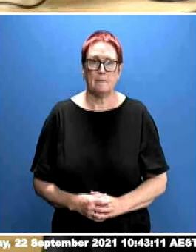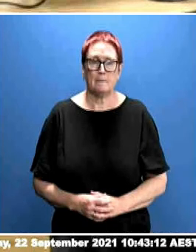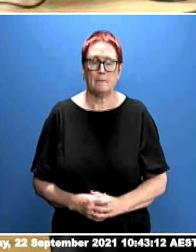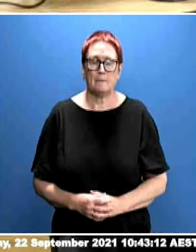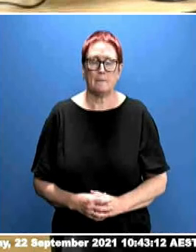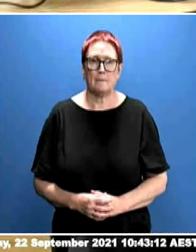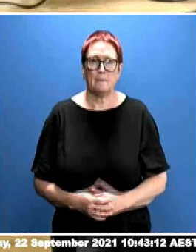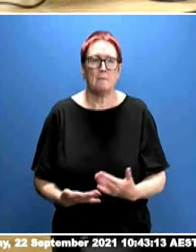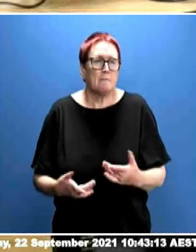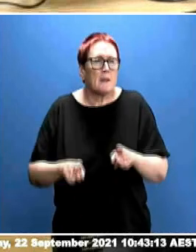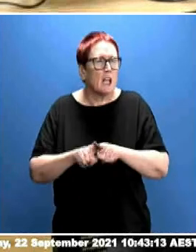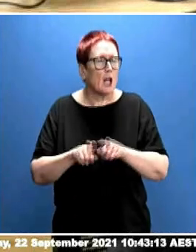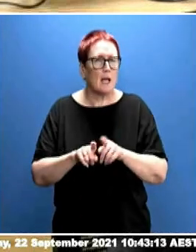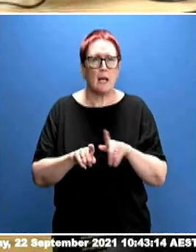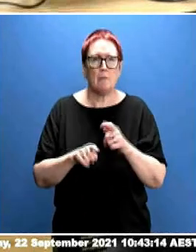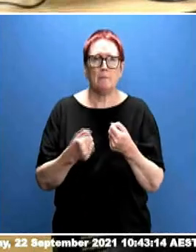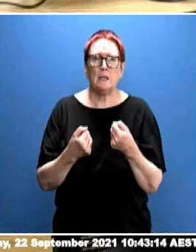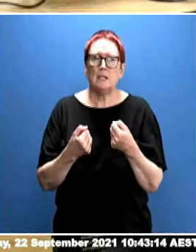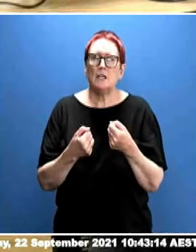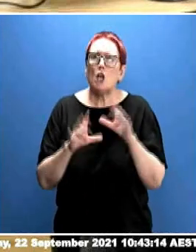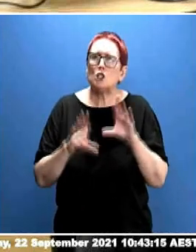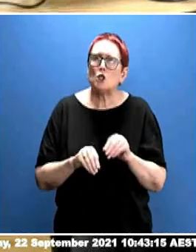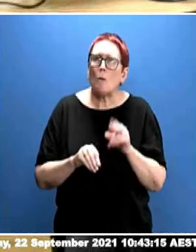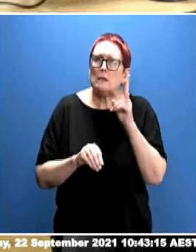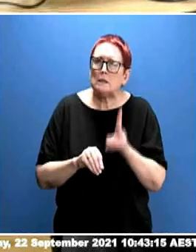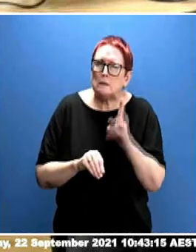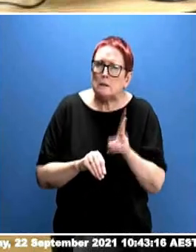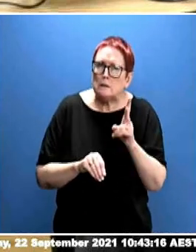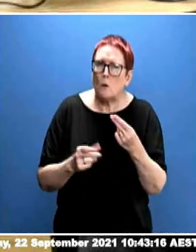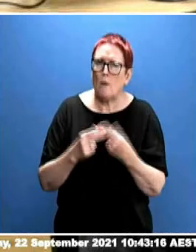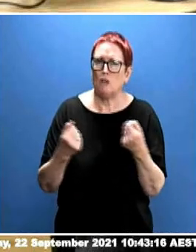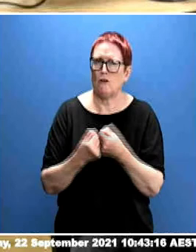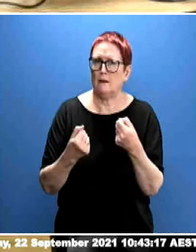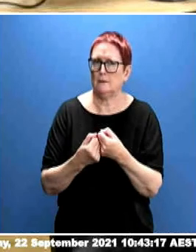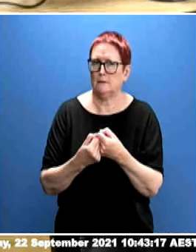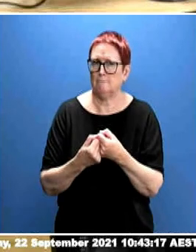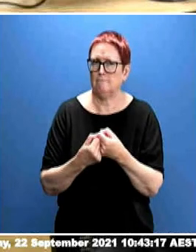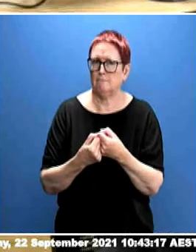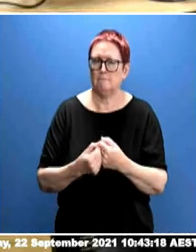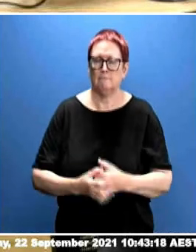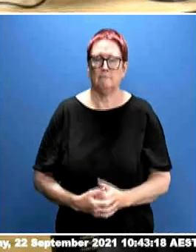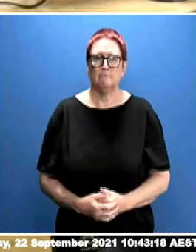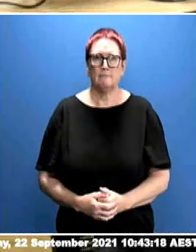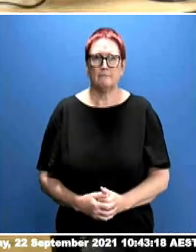like, drug relapse prevention, yeah.